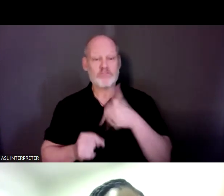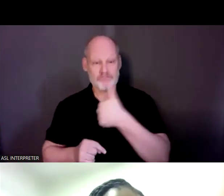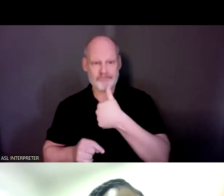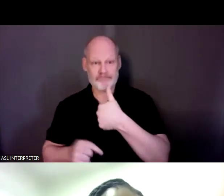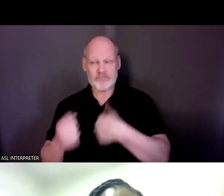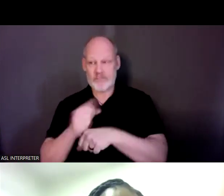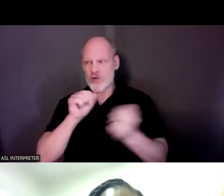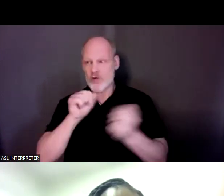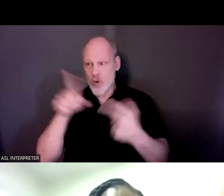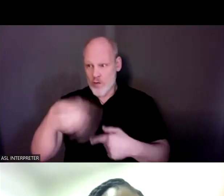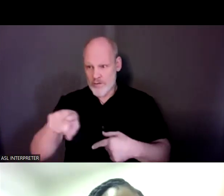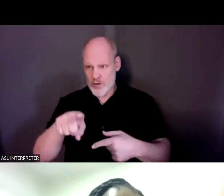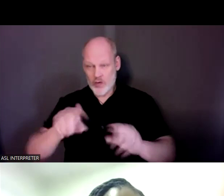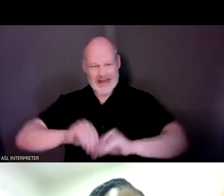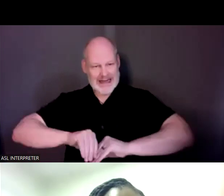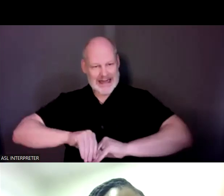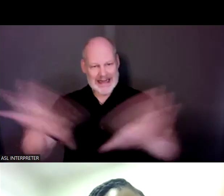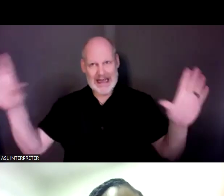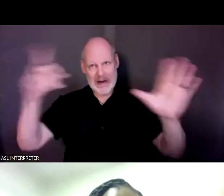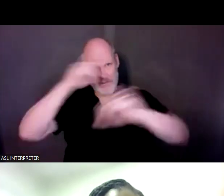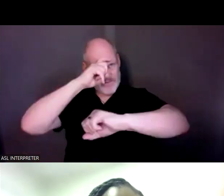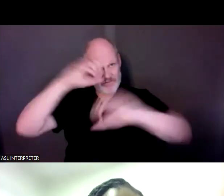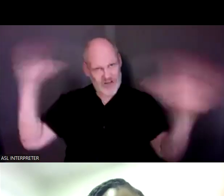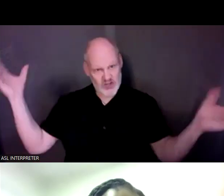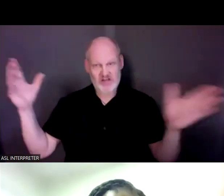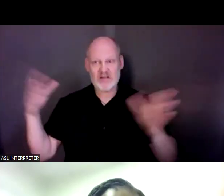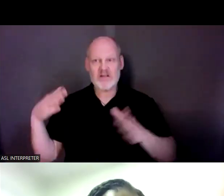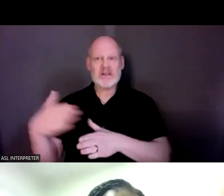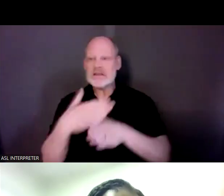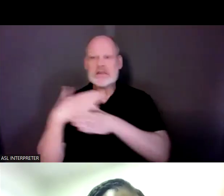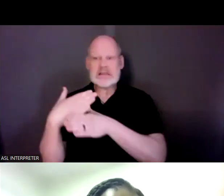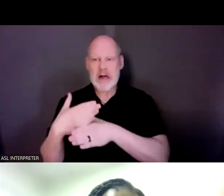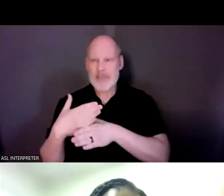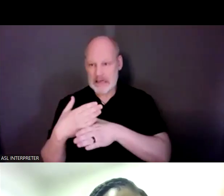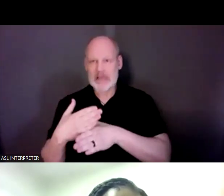Vision a common grounding in why you're doing this work so that you can work together moving